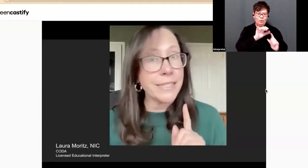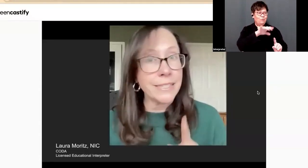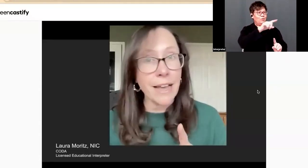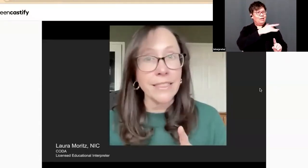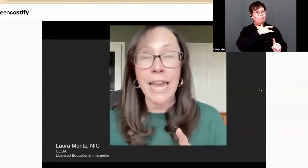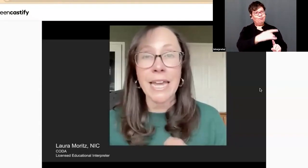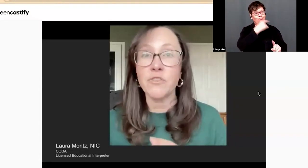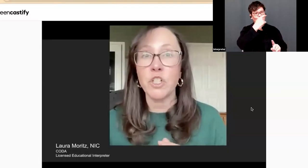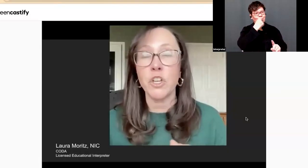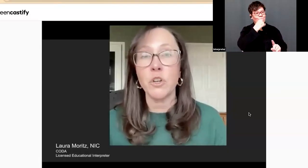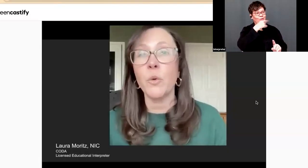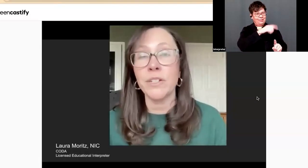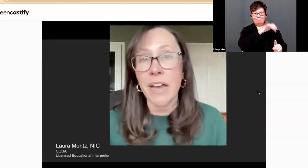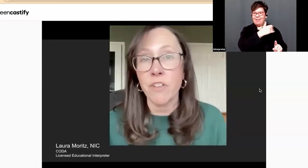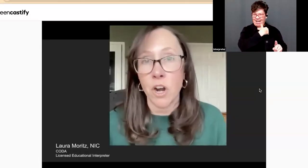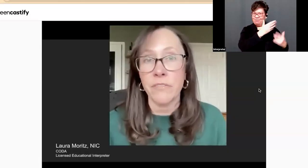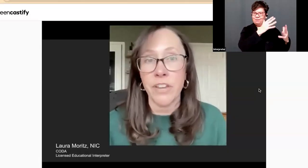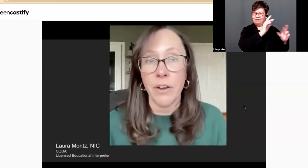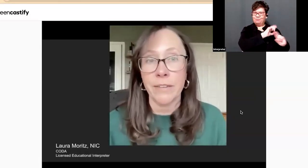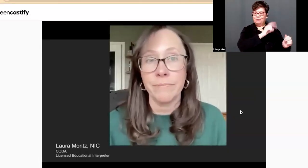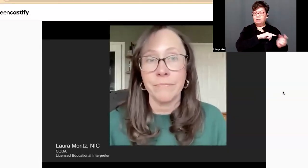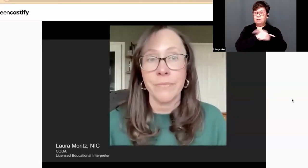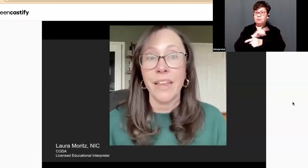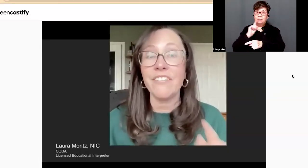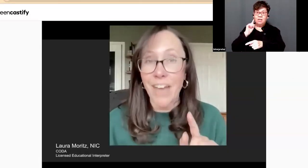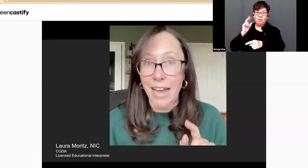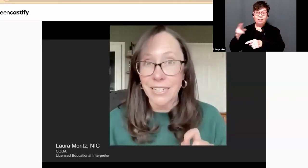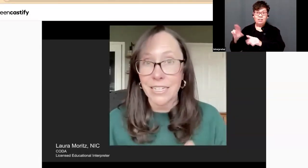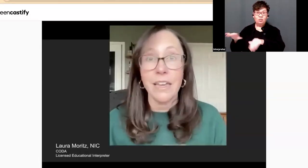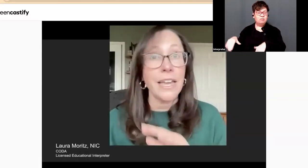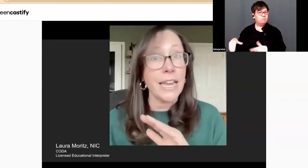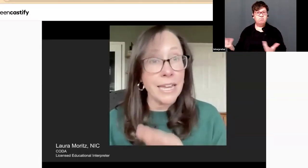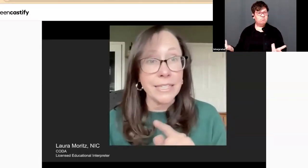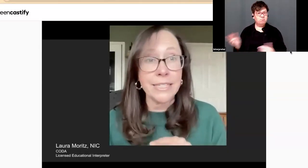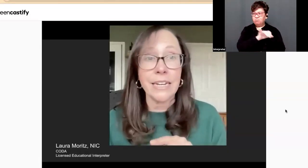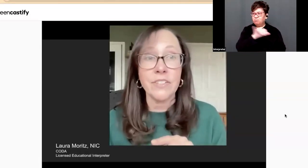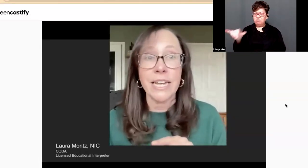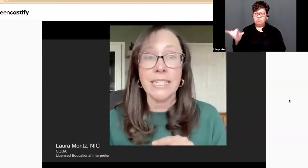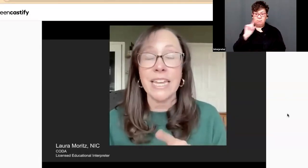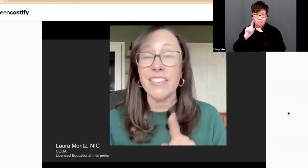This is not the case for children who are Deaf or hard of hearing. In fact, in the state of Tennessee,